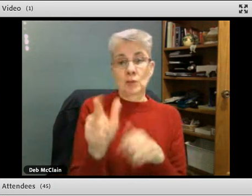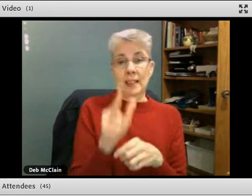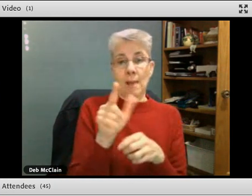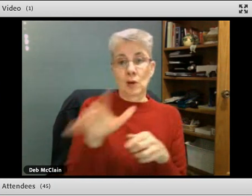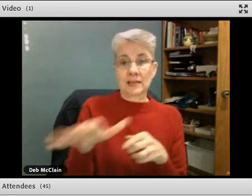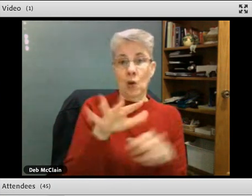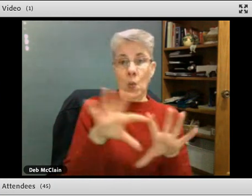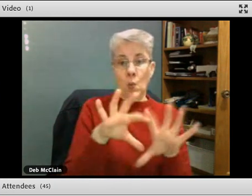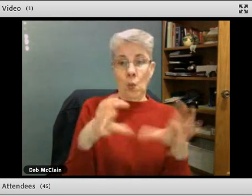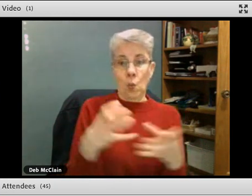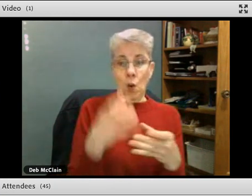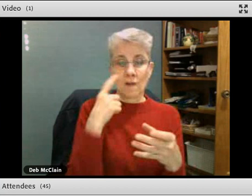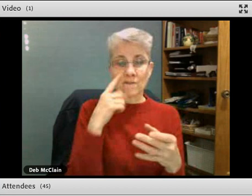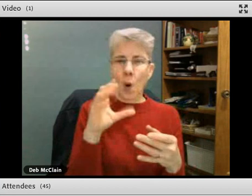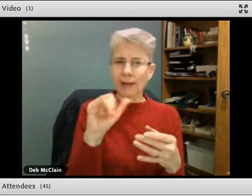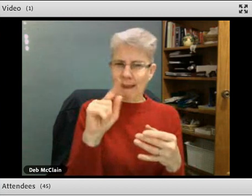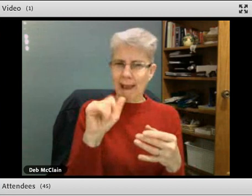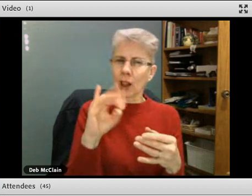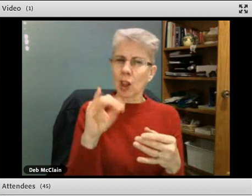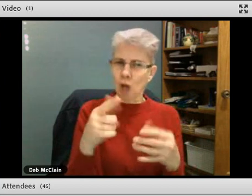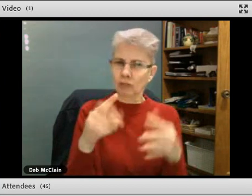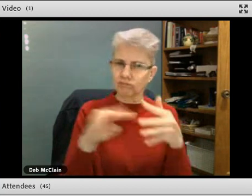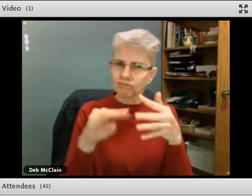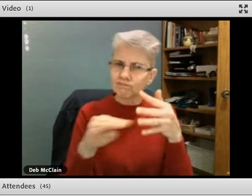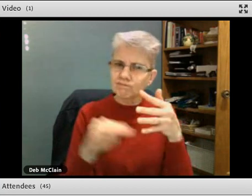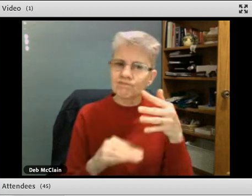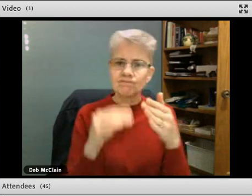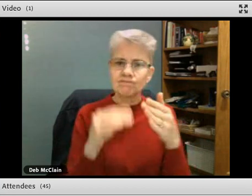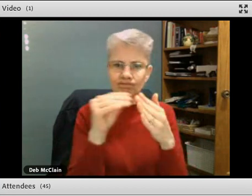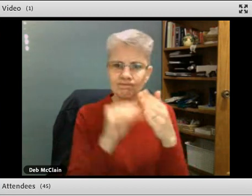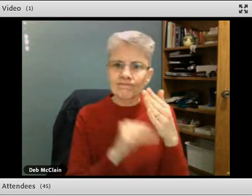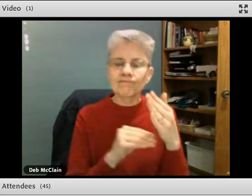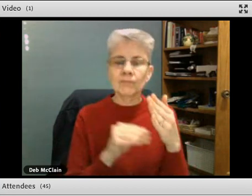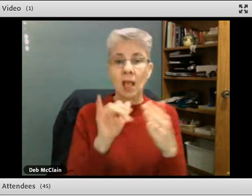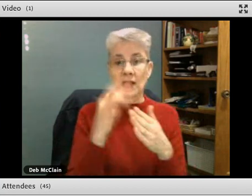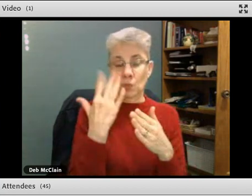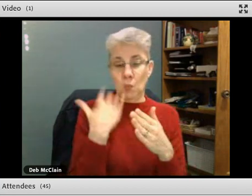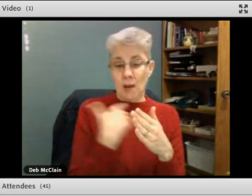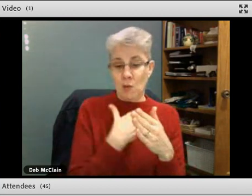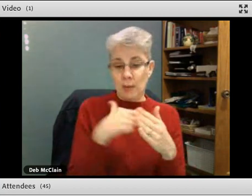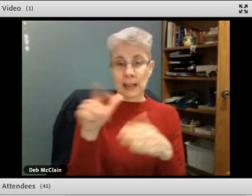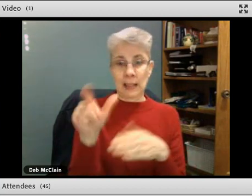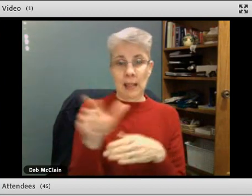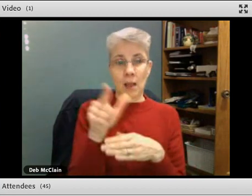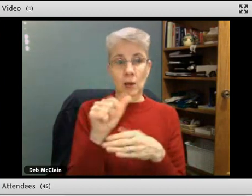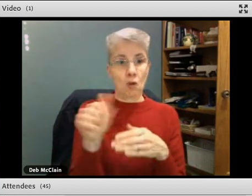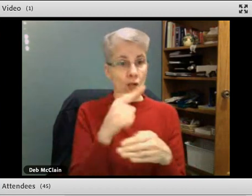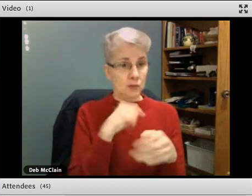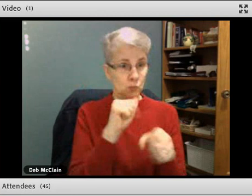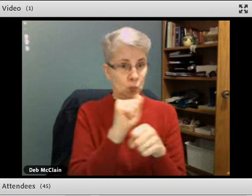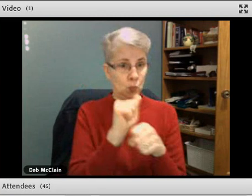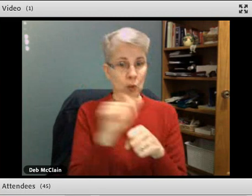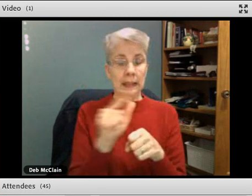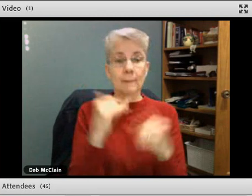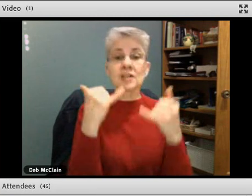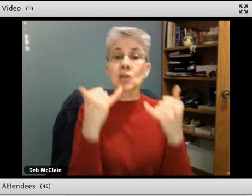and that's why it's important that we, all of us that work in libraries currently, need to understand it.